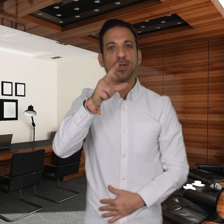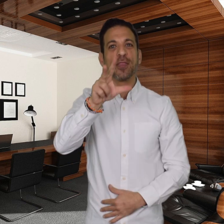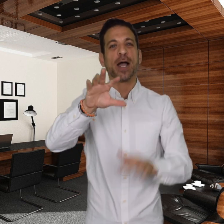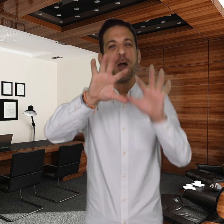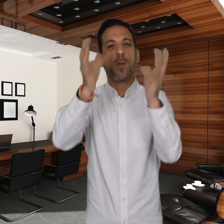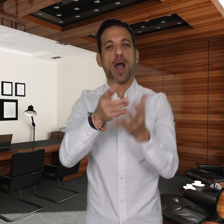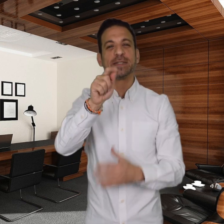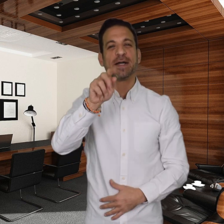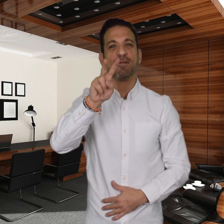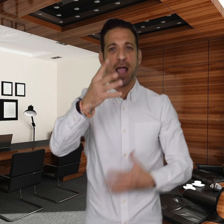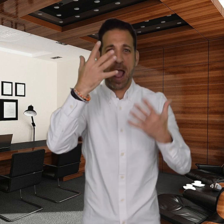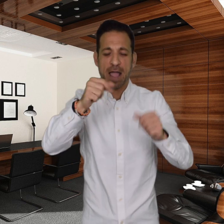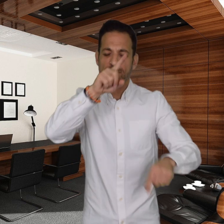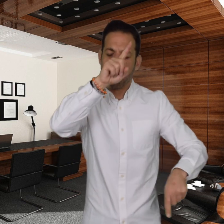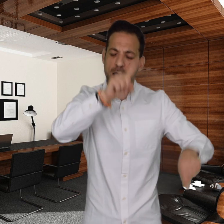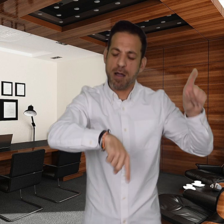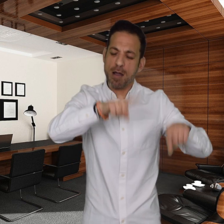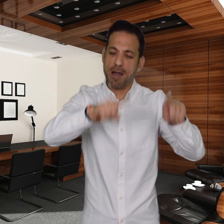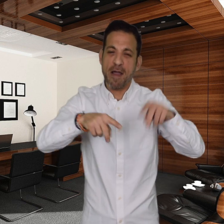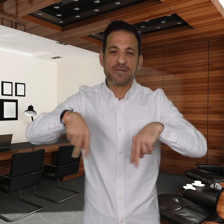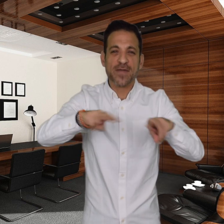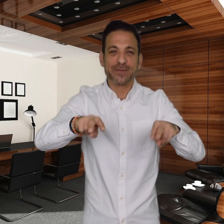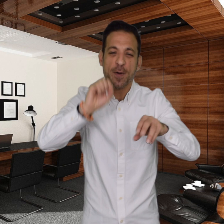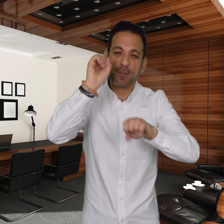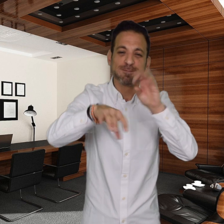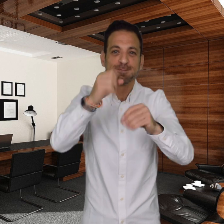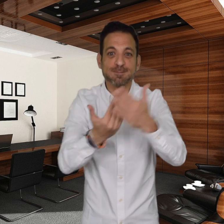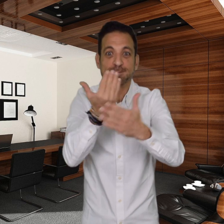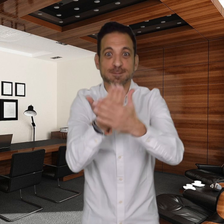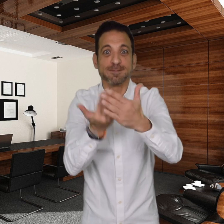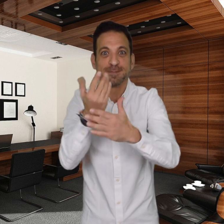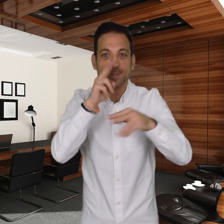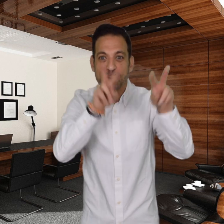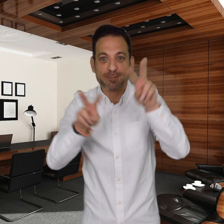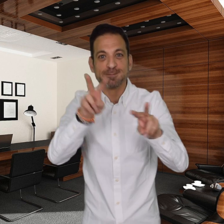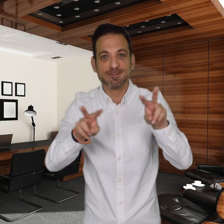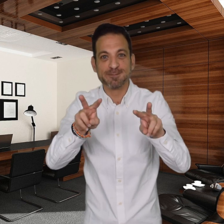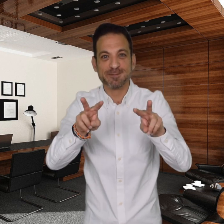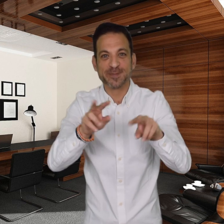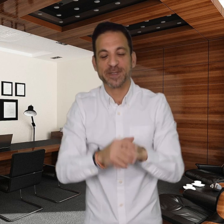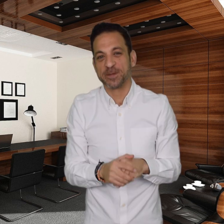H3 World TV to get new video updates!